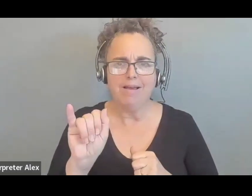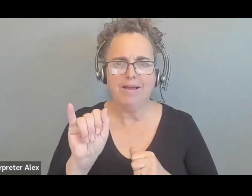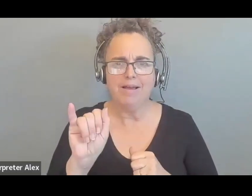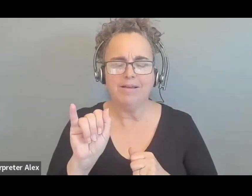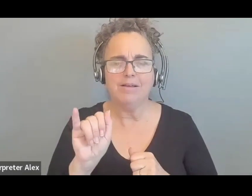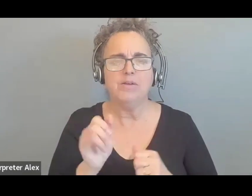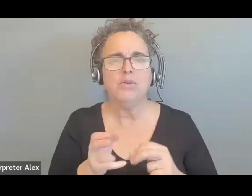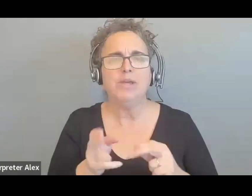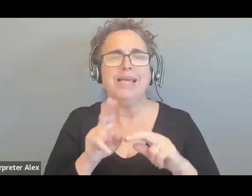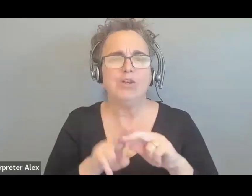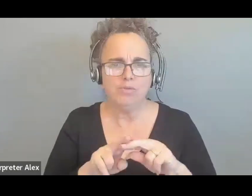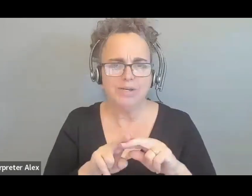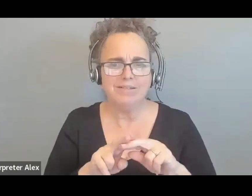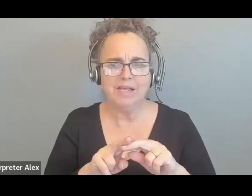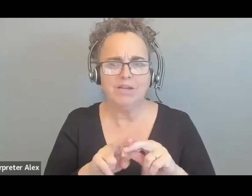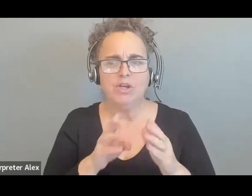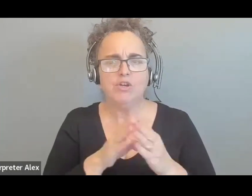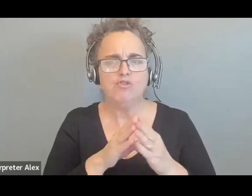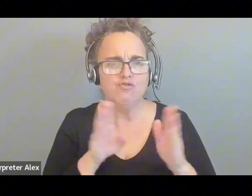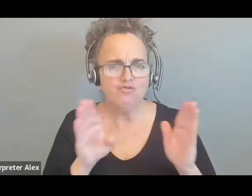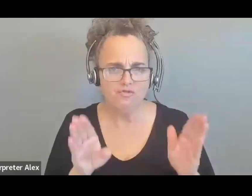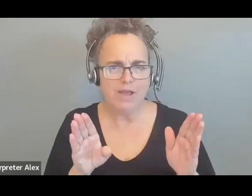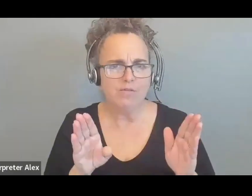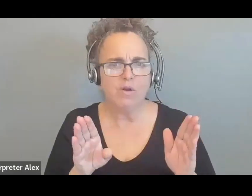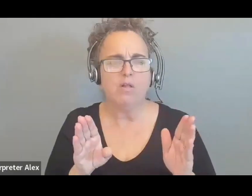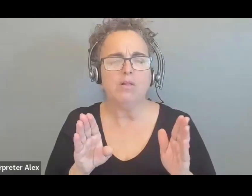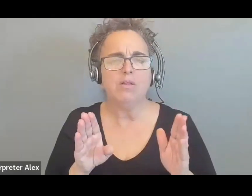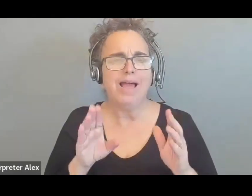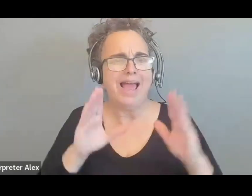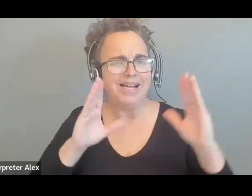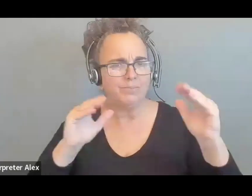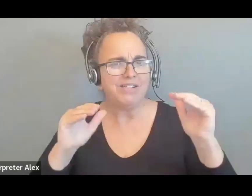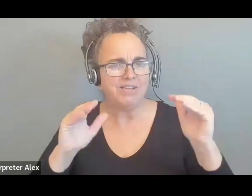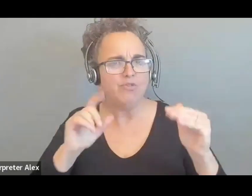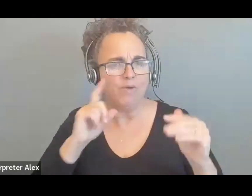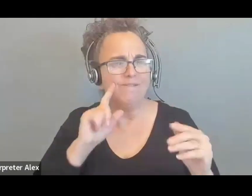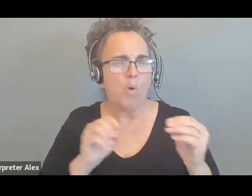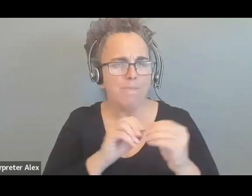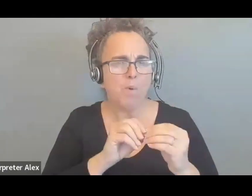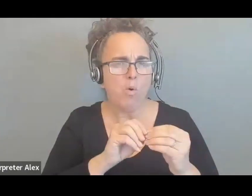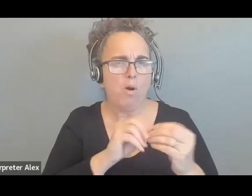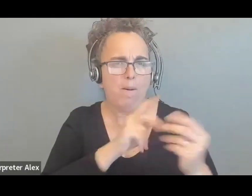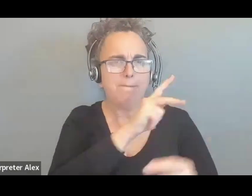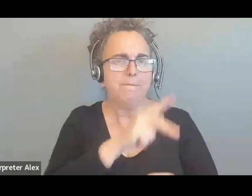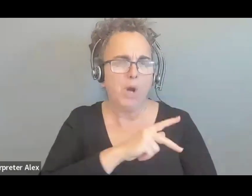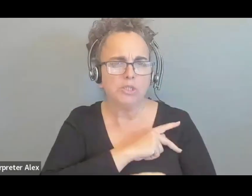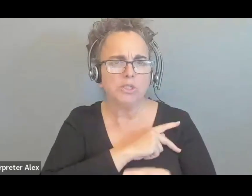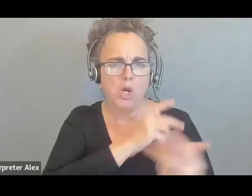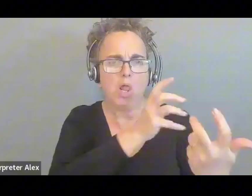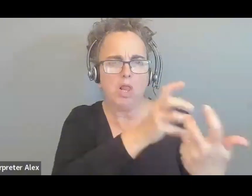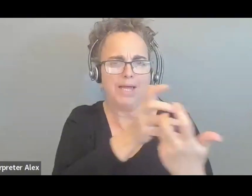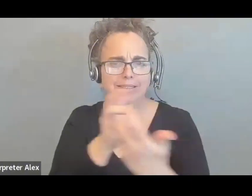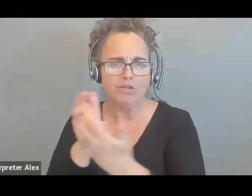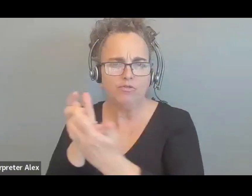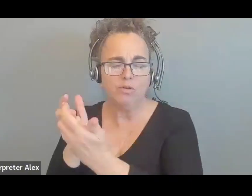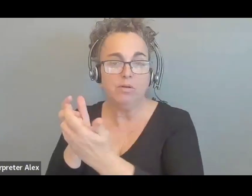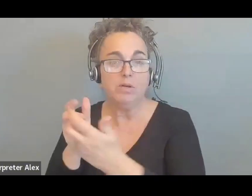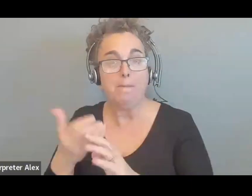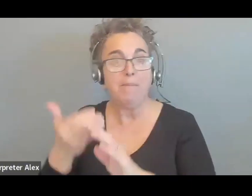general expectation for personalization. I think previously personalization was thought of